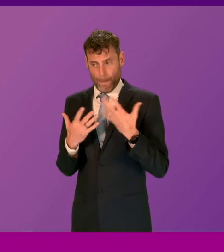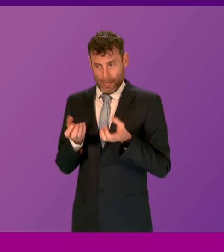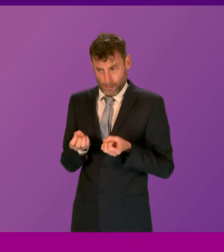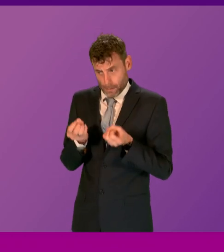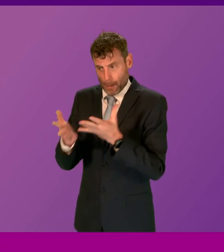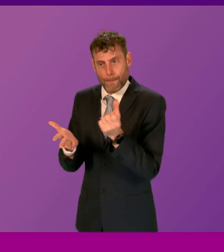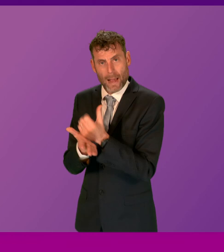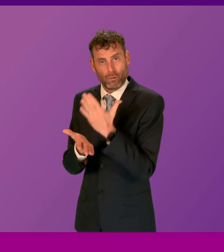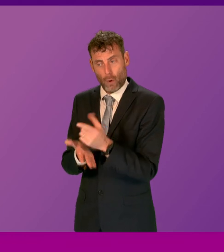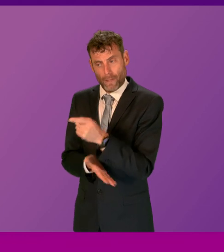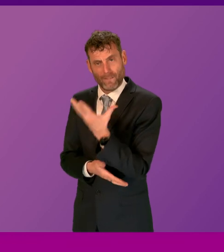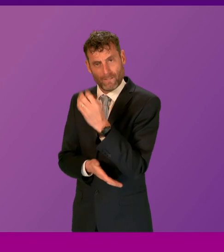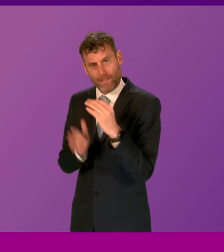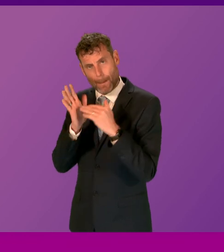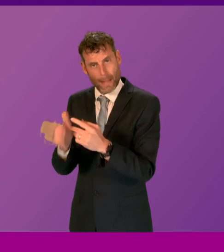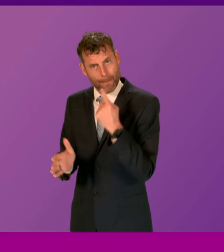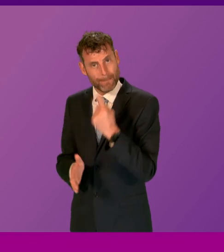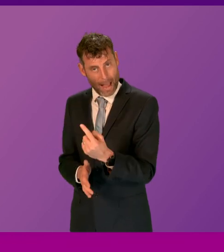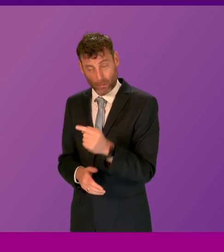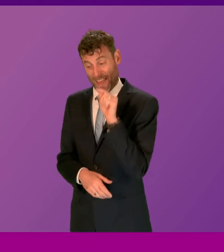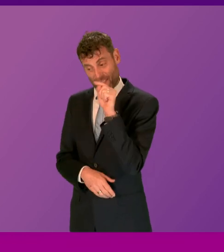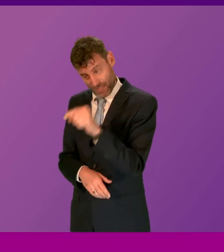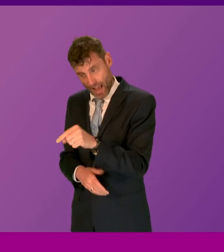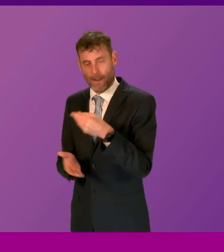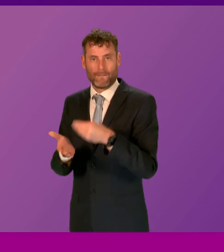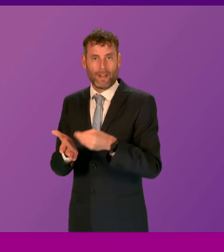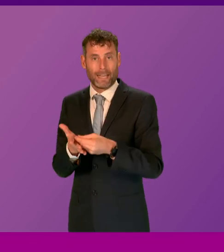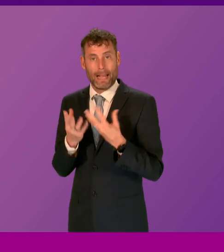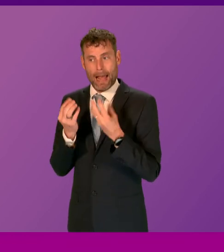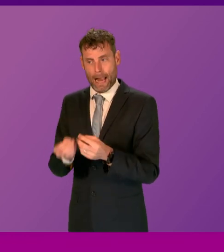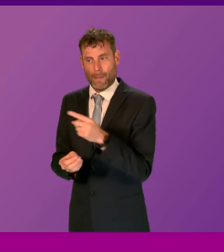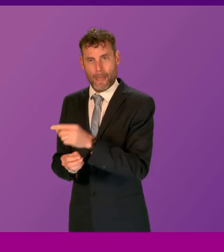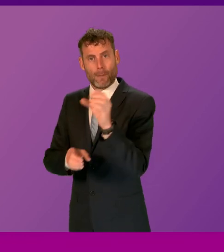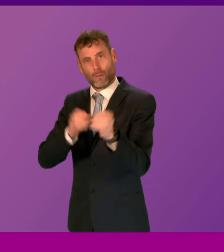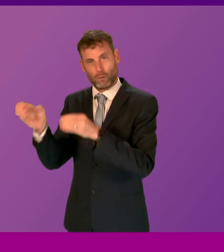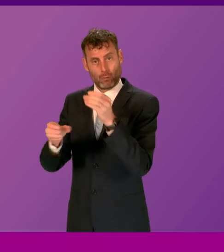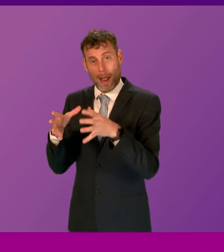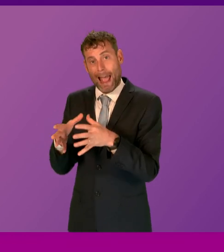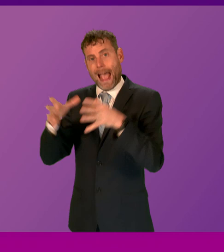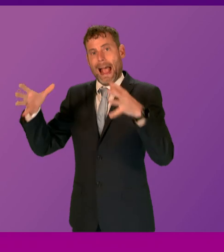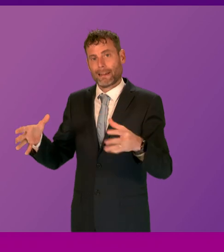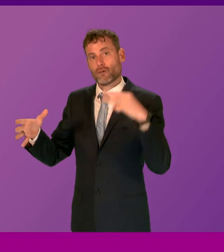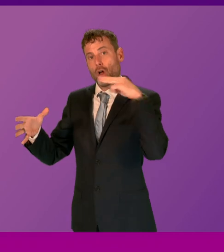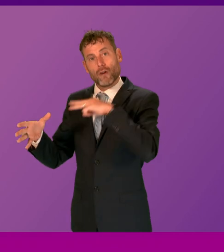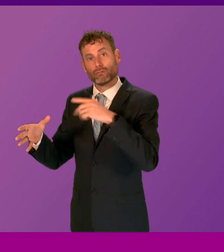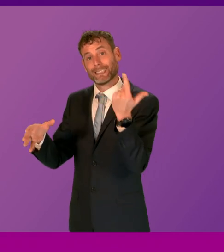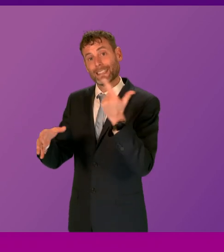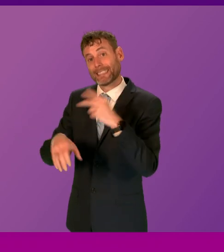with funding of £50 million, which has helped it in recruiting an additional 317 staff by